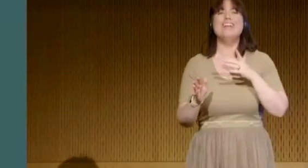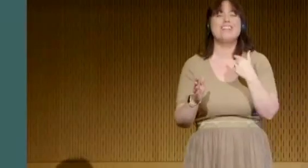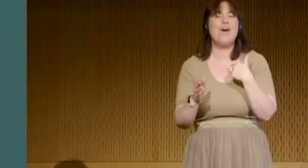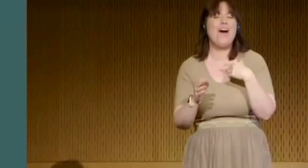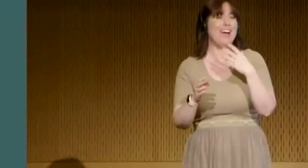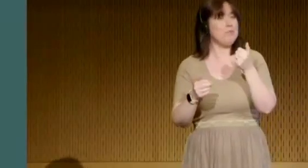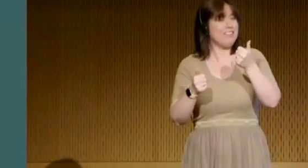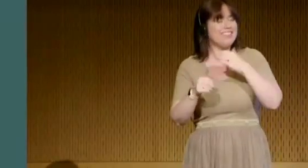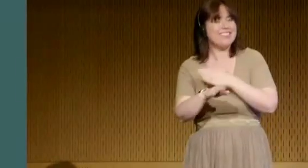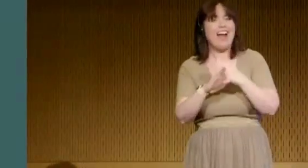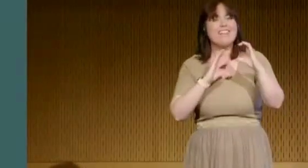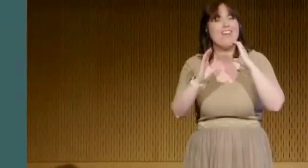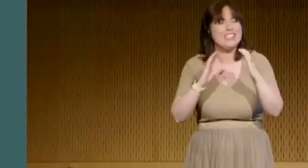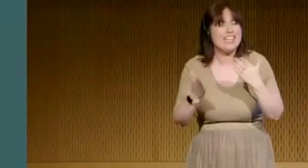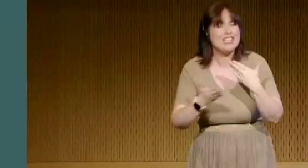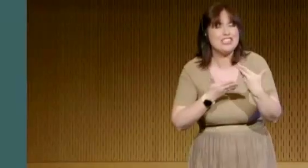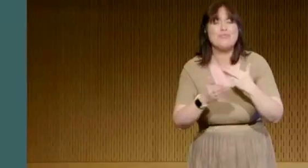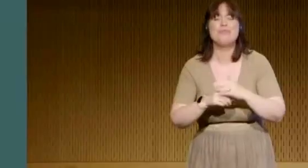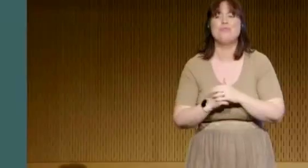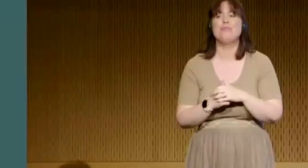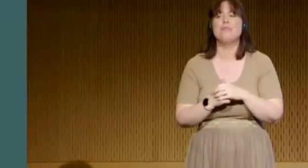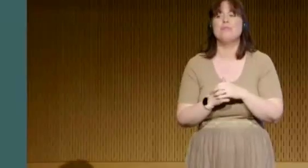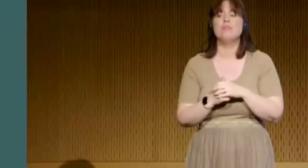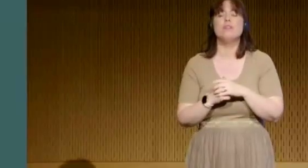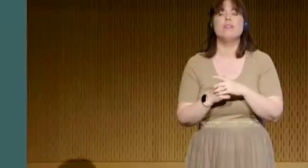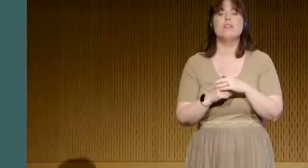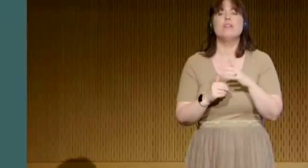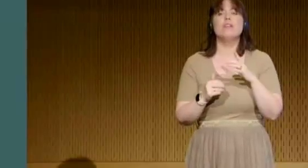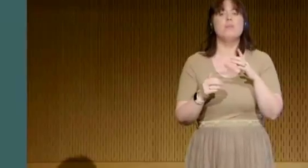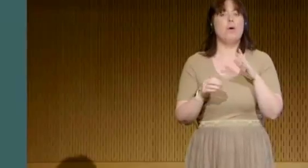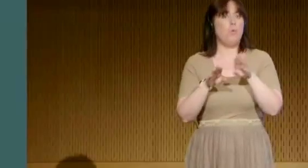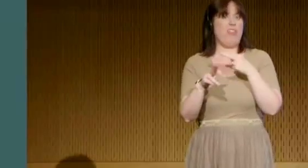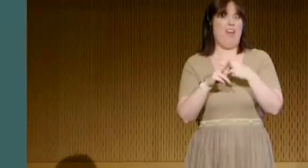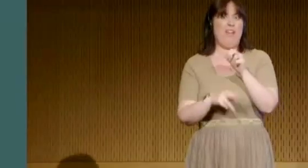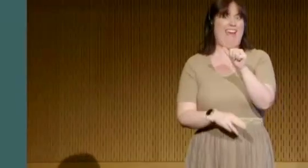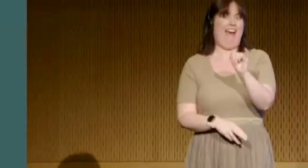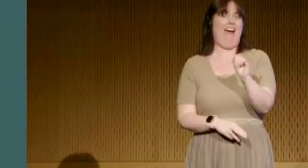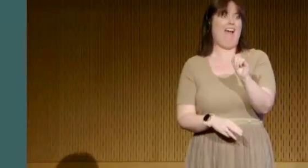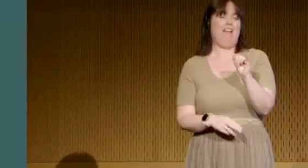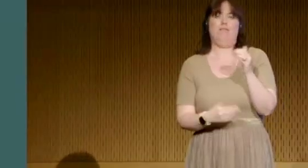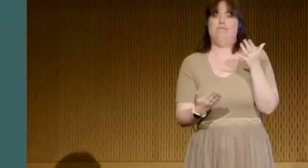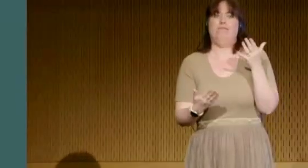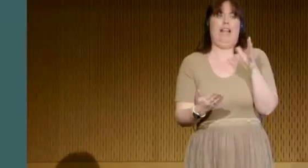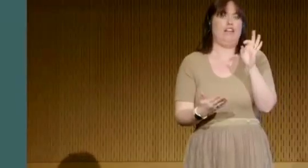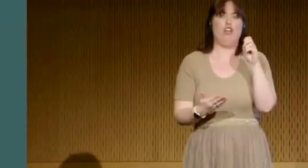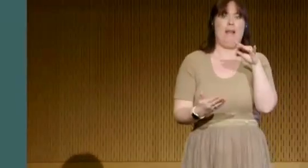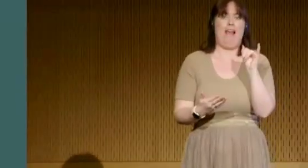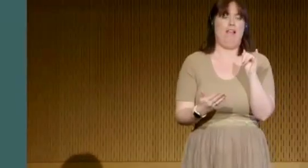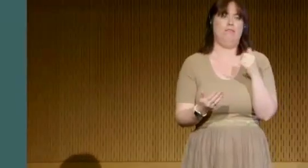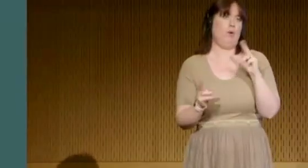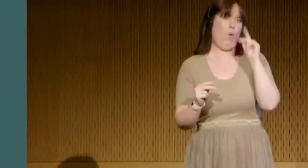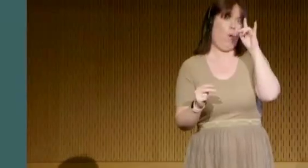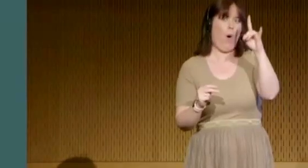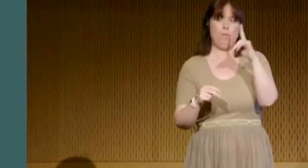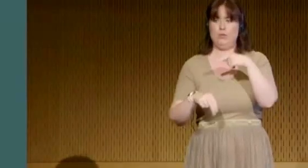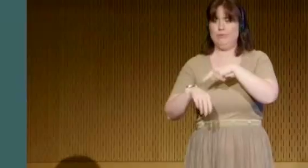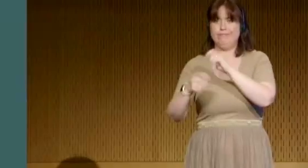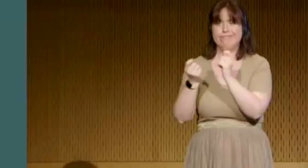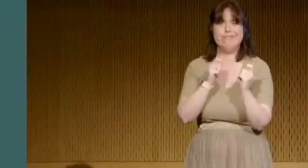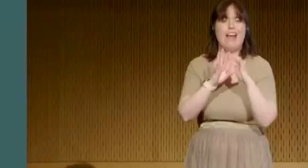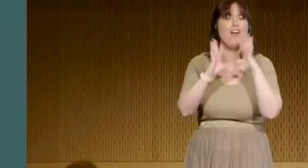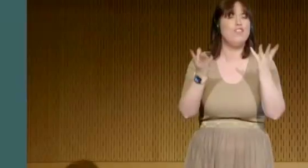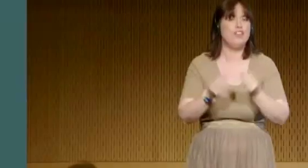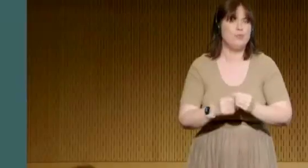conversation sometimes. But without that AI tool I probably wouldn't be able to do it. And in summary